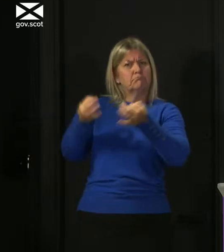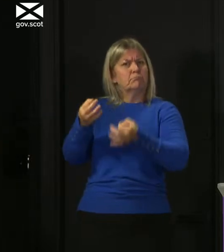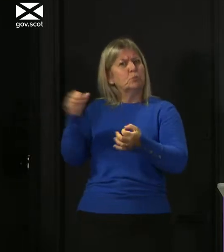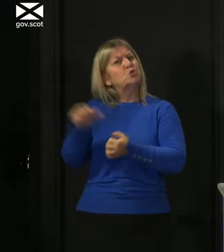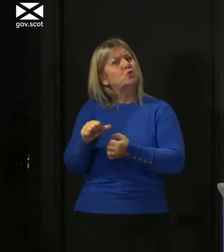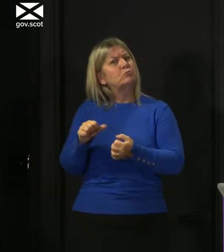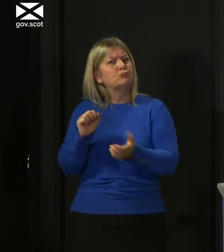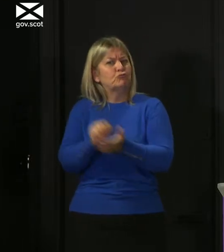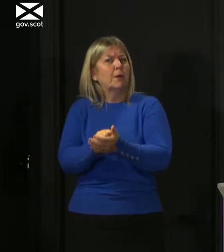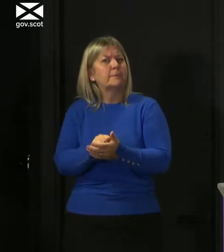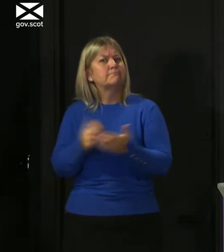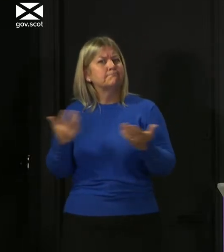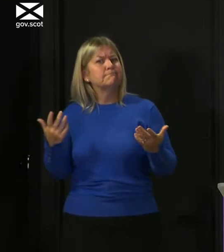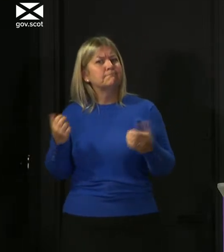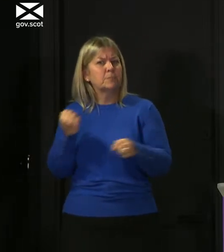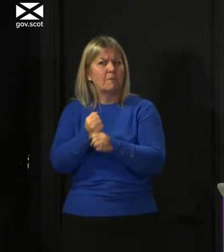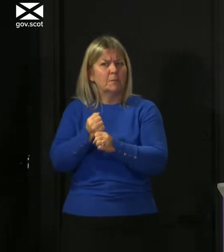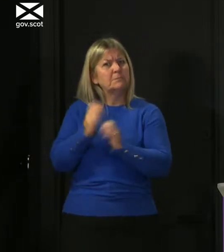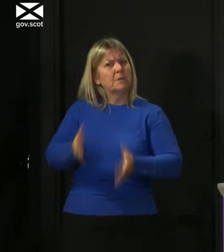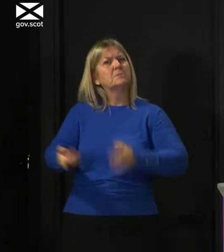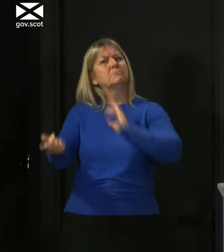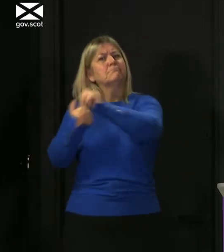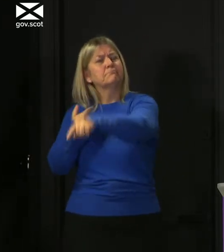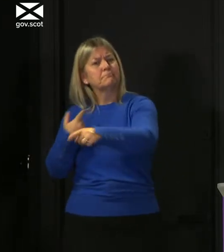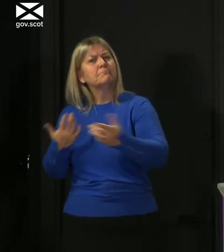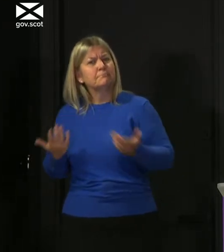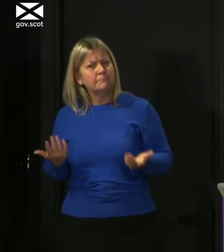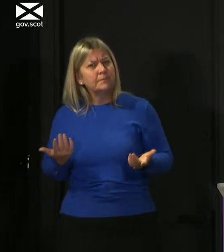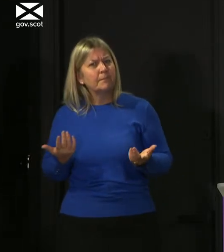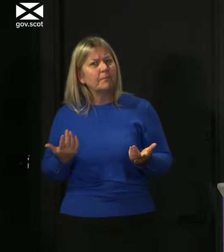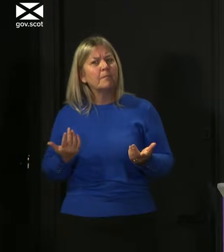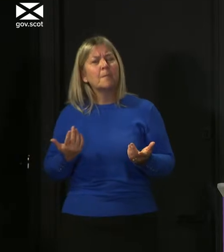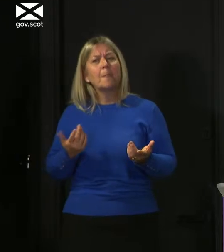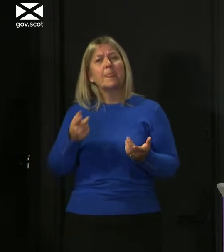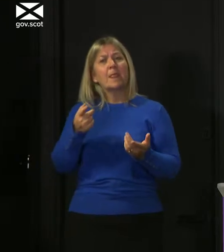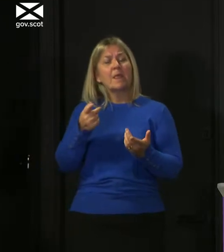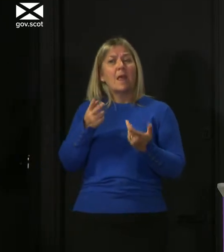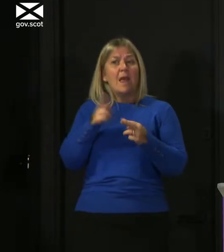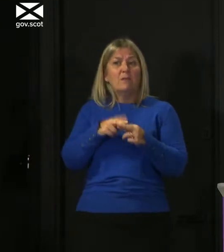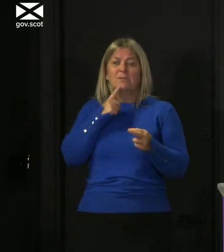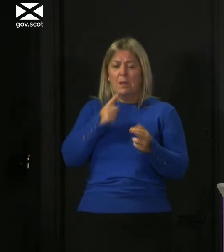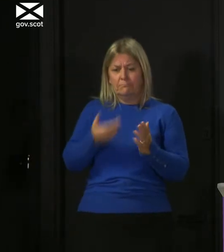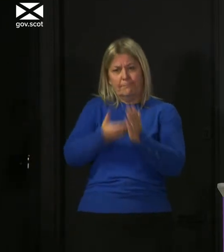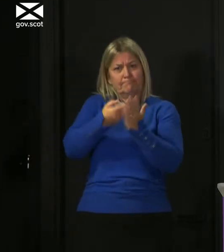if we were to decide that some kind of package of measures that people might describe as a